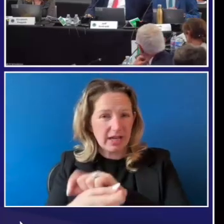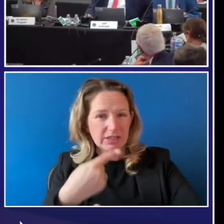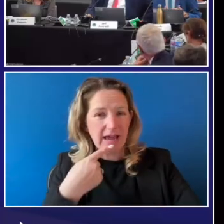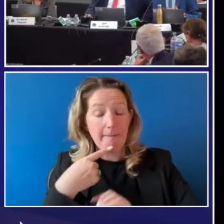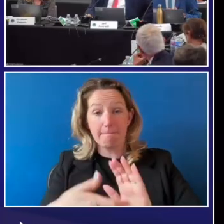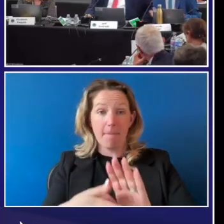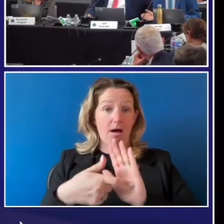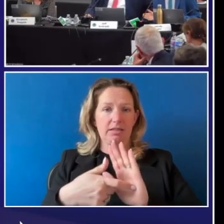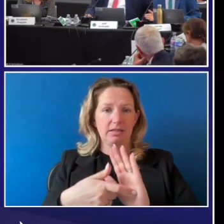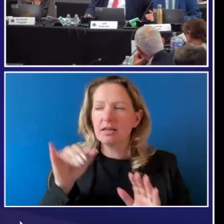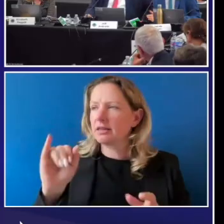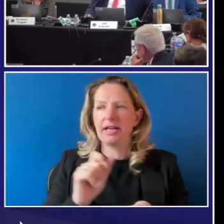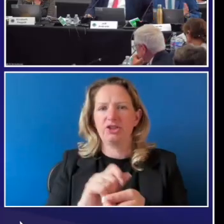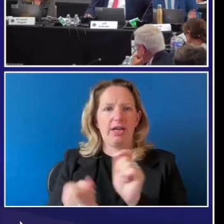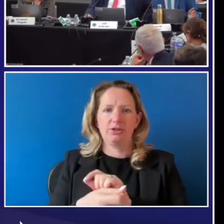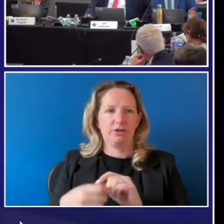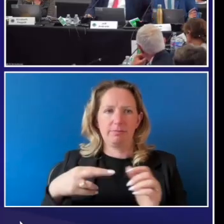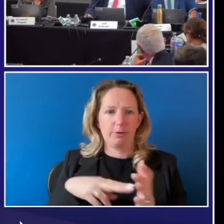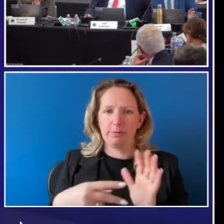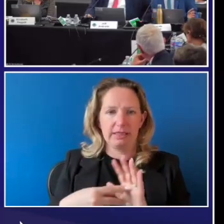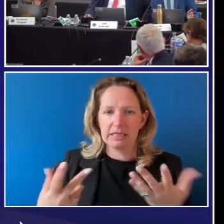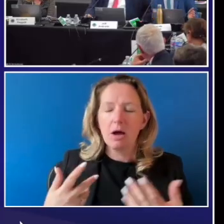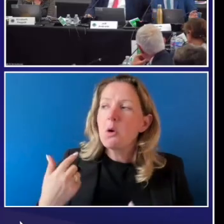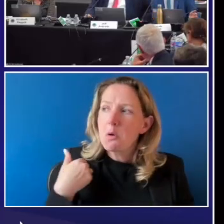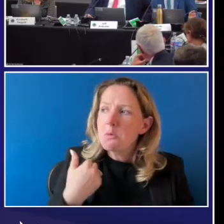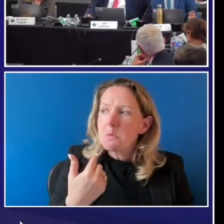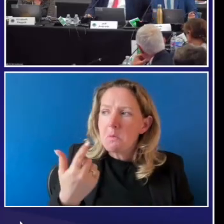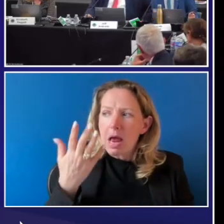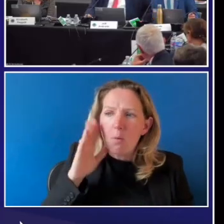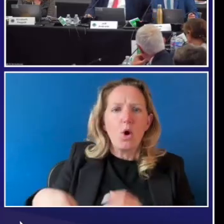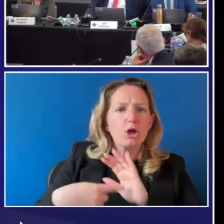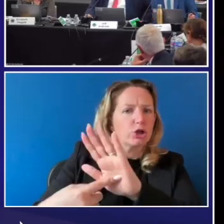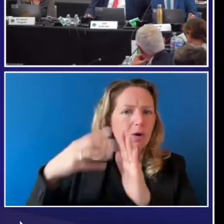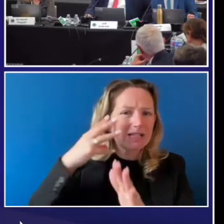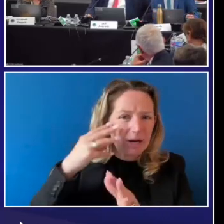undoes the purpose of this. I understand the point about, you know, it would demonstrate experience, but it does that at the cost of speed.